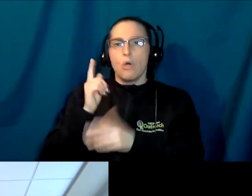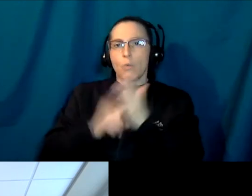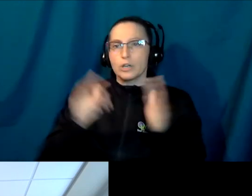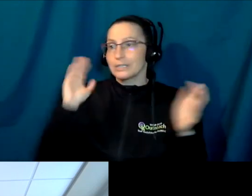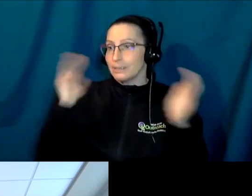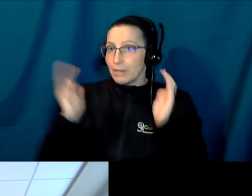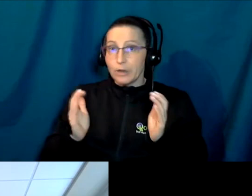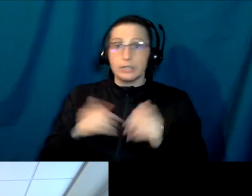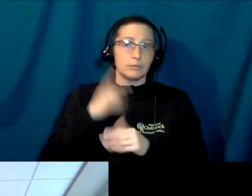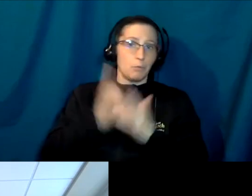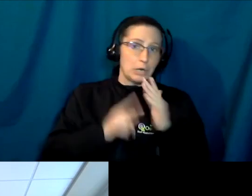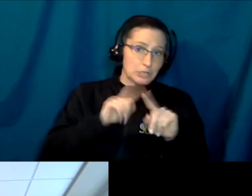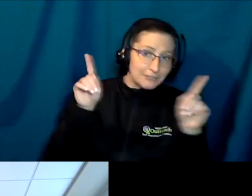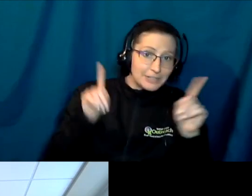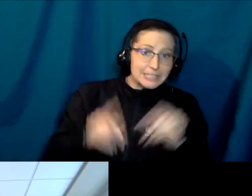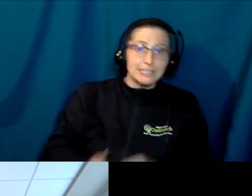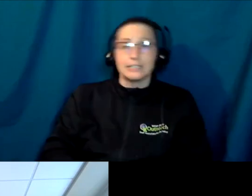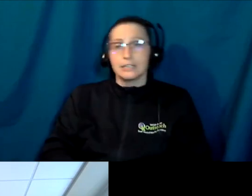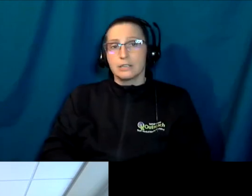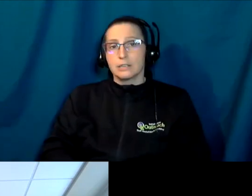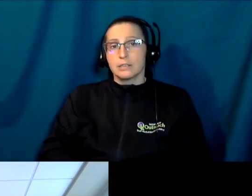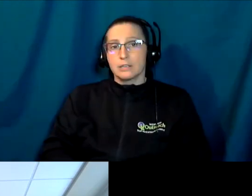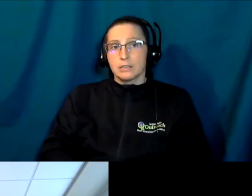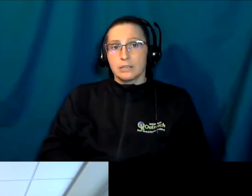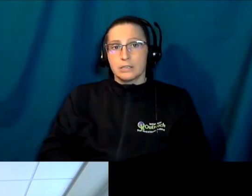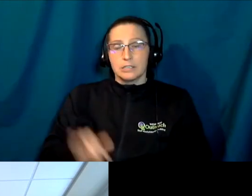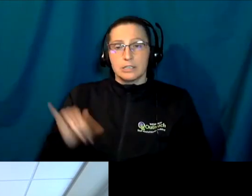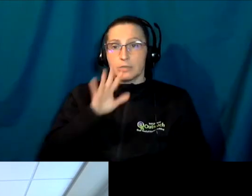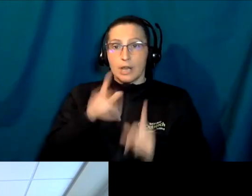are some of the differences? You know, like, we asked the question about cell phone policy,